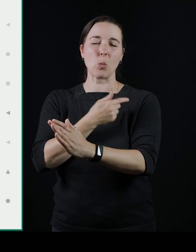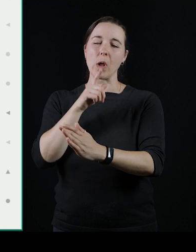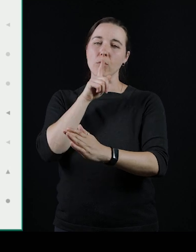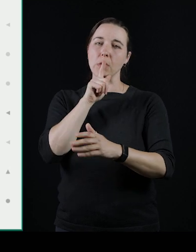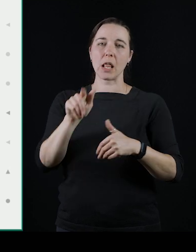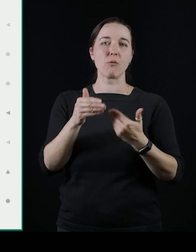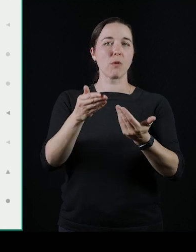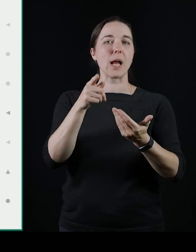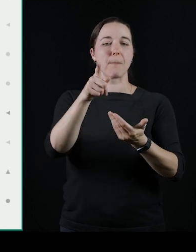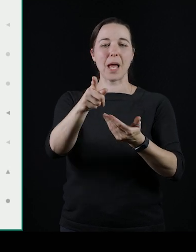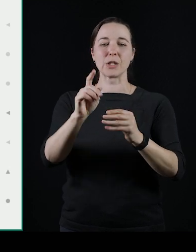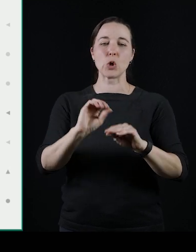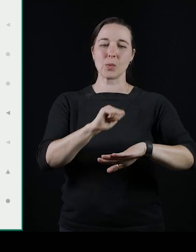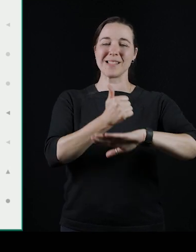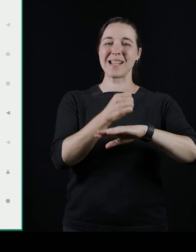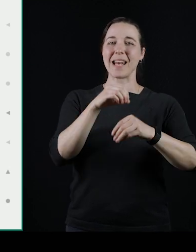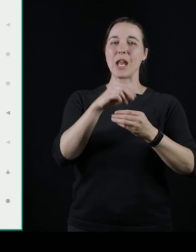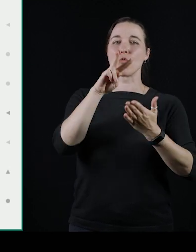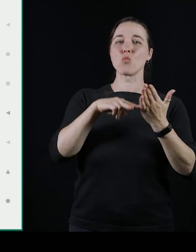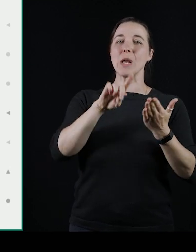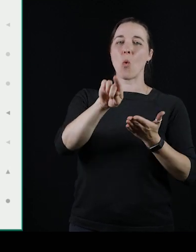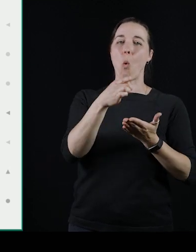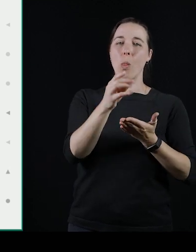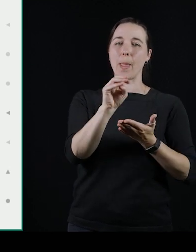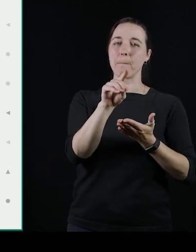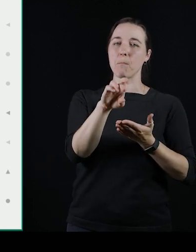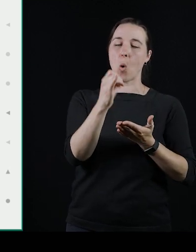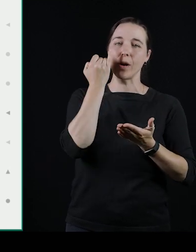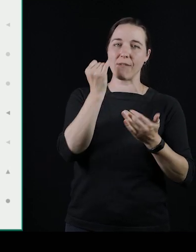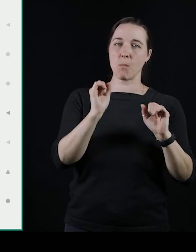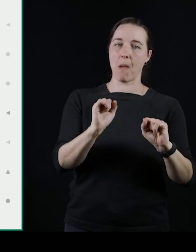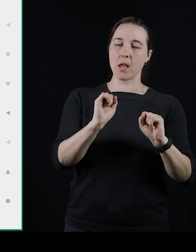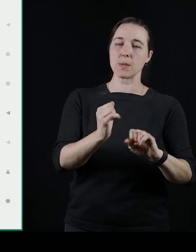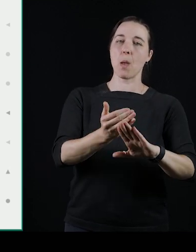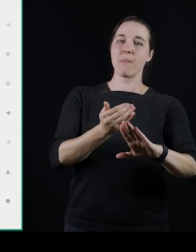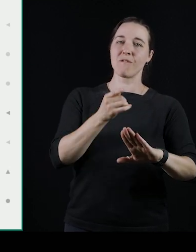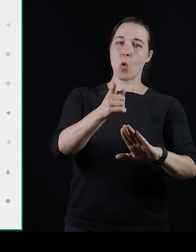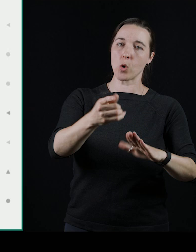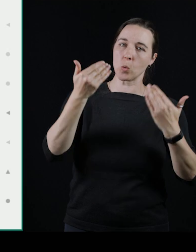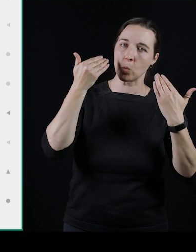in some kind of read-only mode if possible, prior to flipping the migration switch.